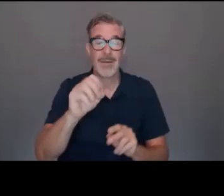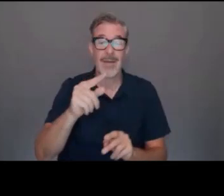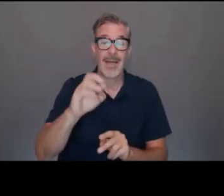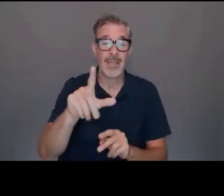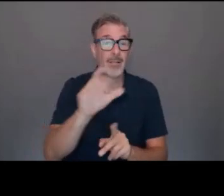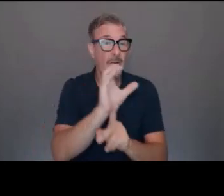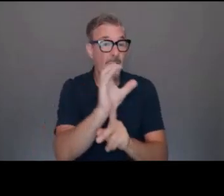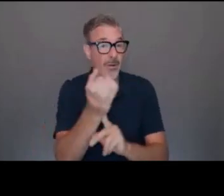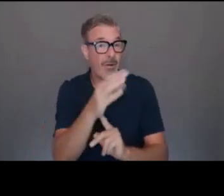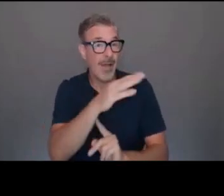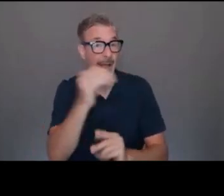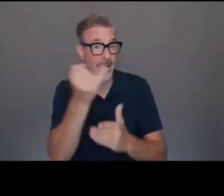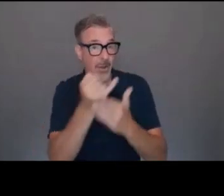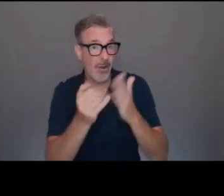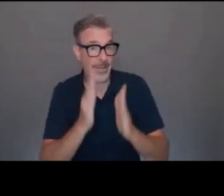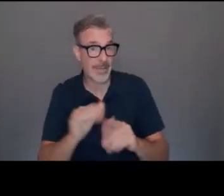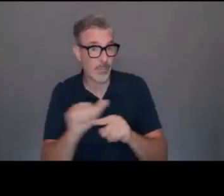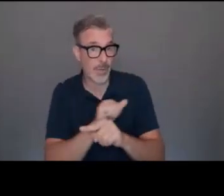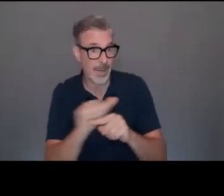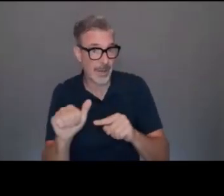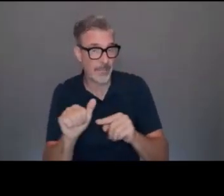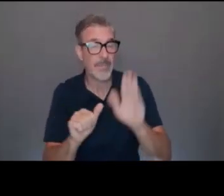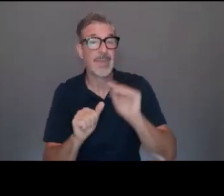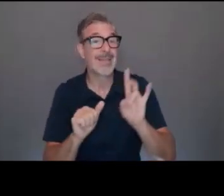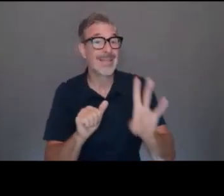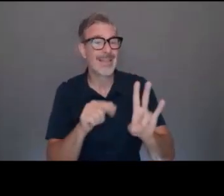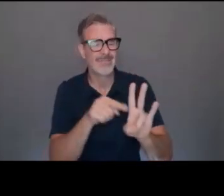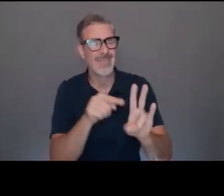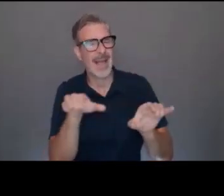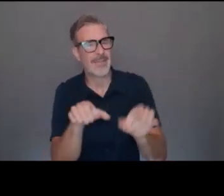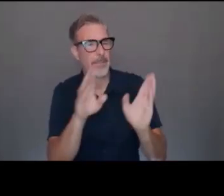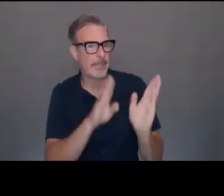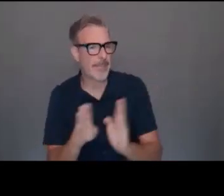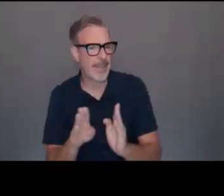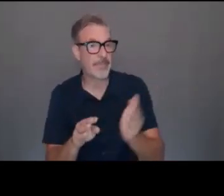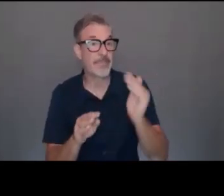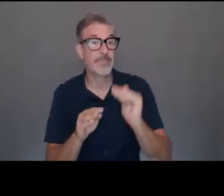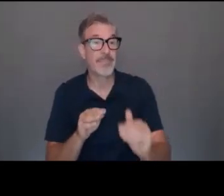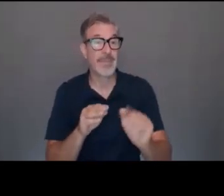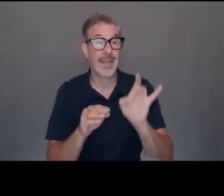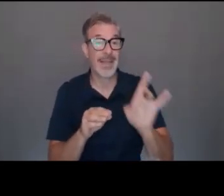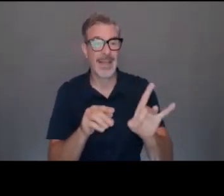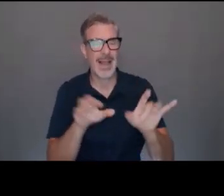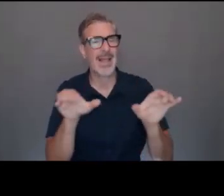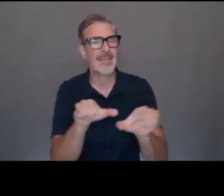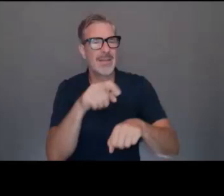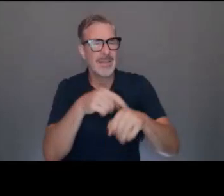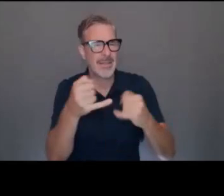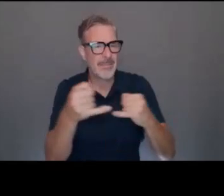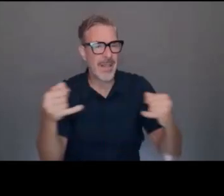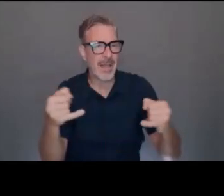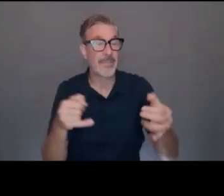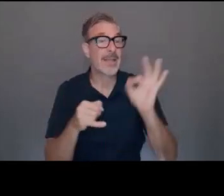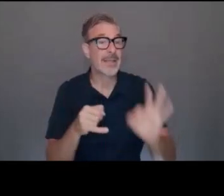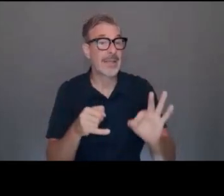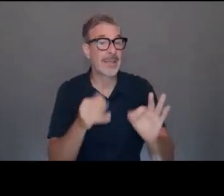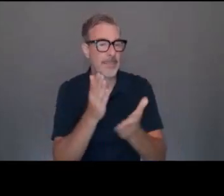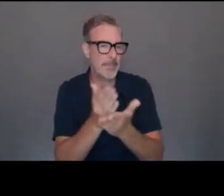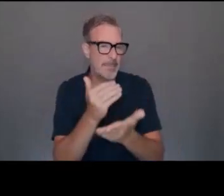Seven, Activity Plan. Eight, Activity Timeline. Nine, Budget. Ten, Last Details. Eleven, Support Materials.